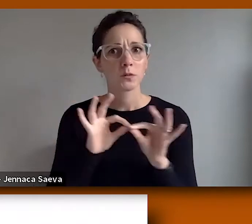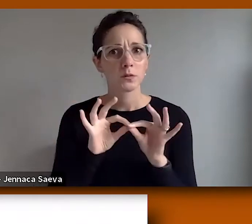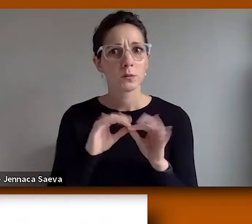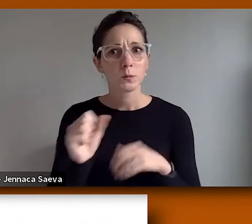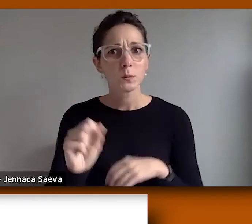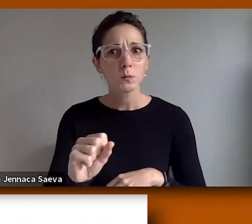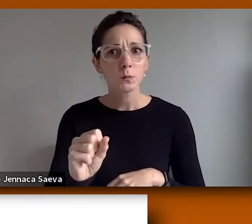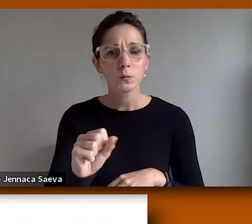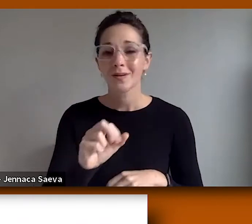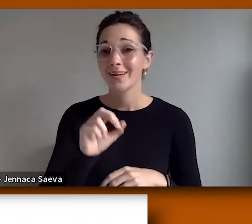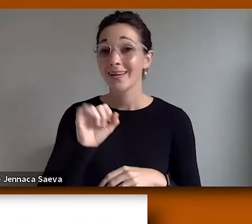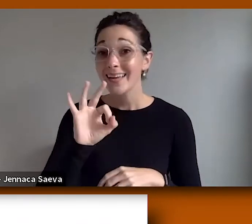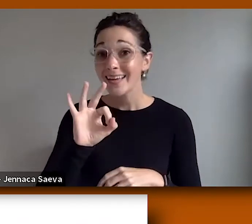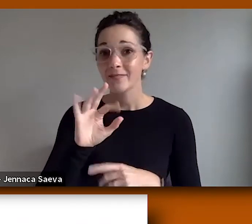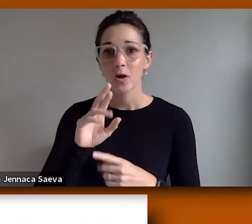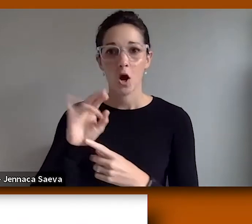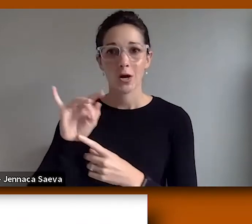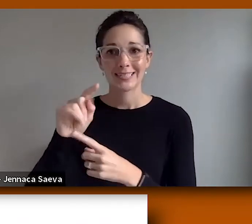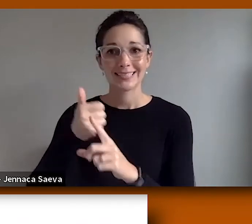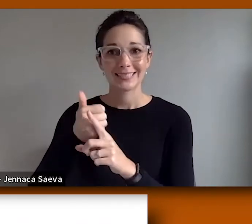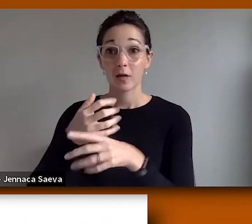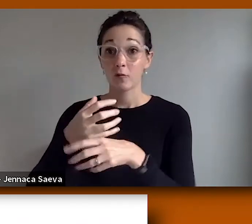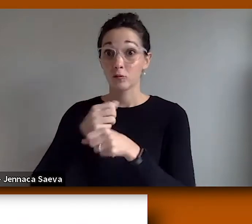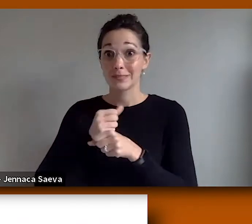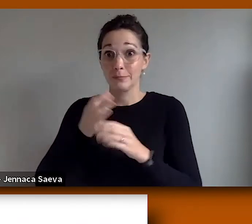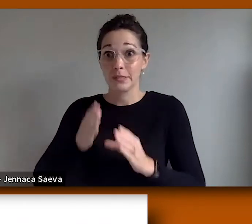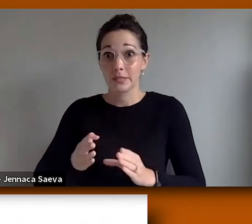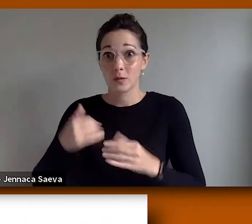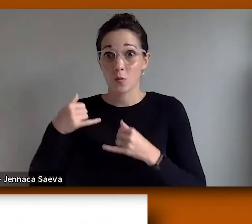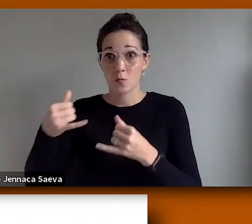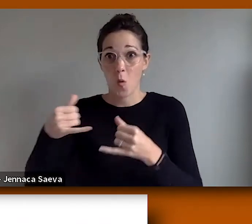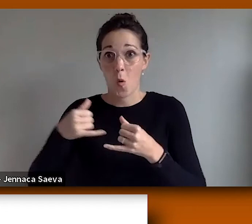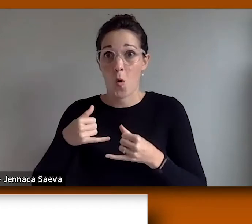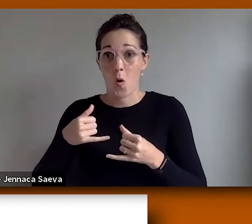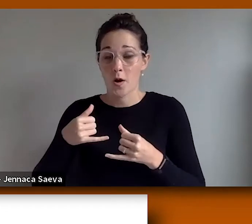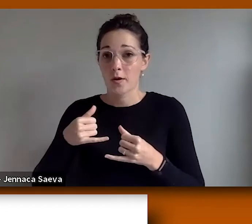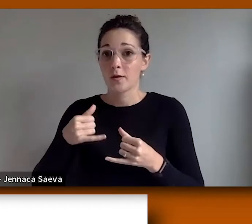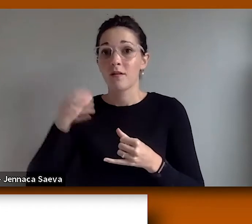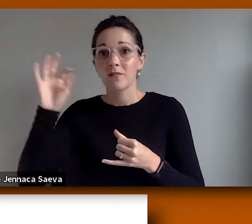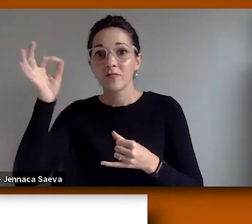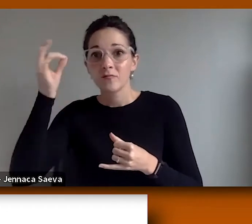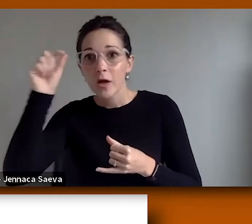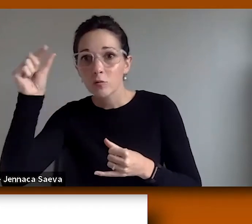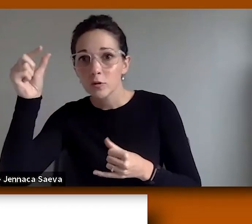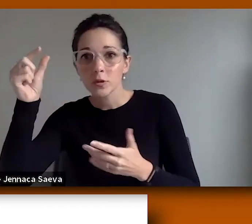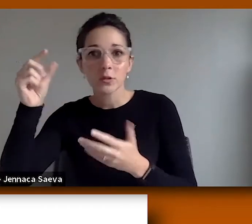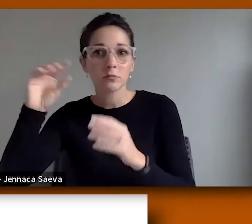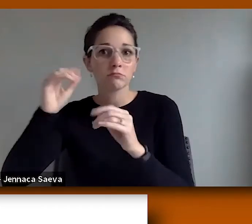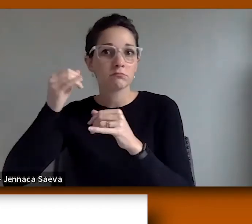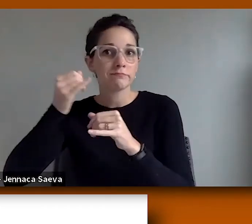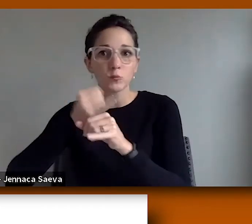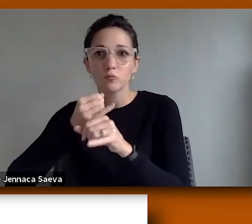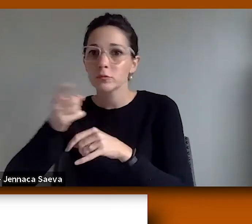if RIT is the recipient of the award from a federal institution or state institution.